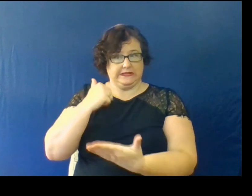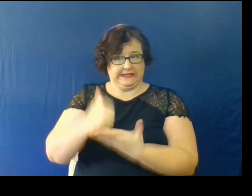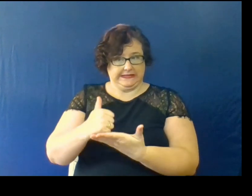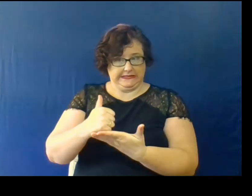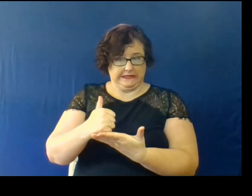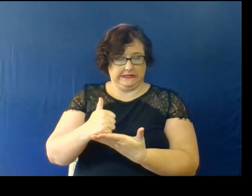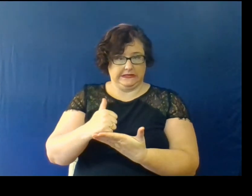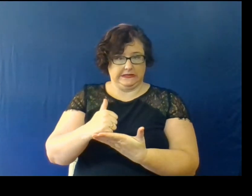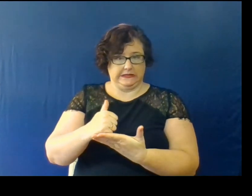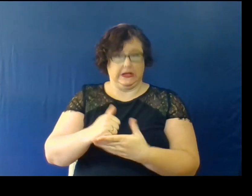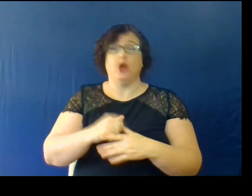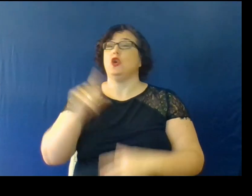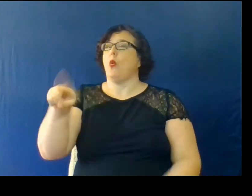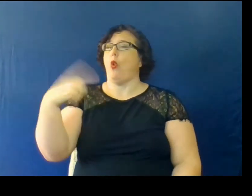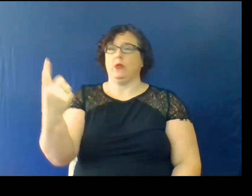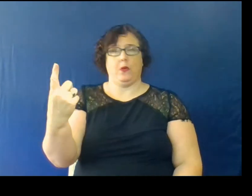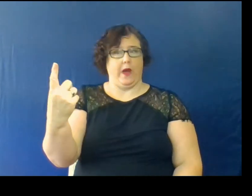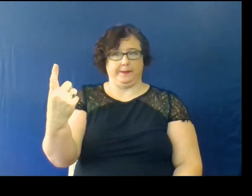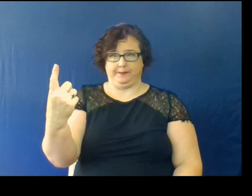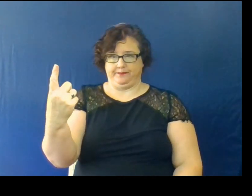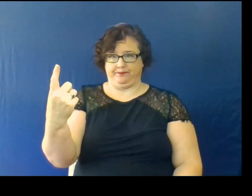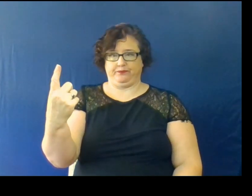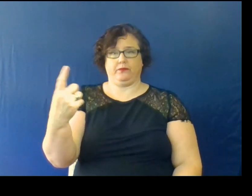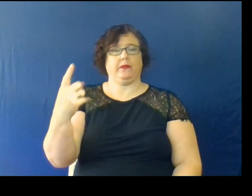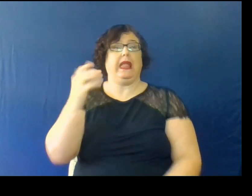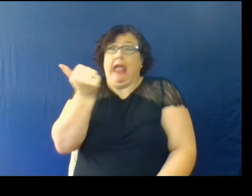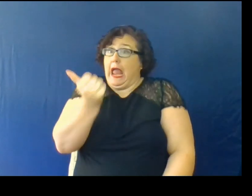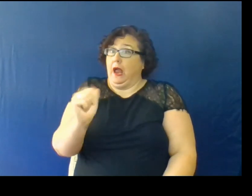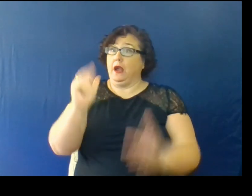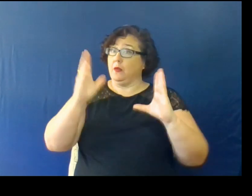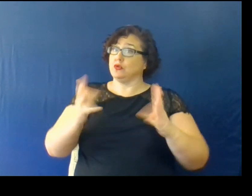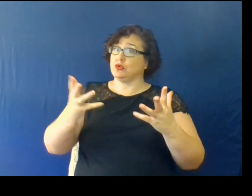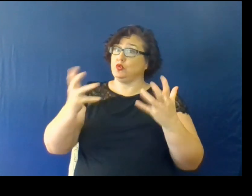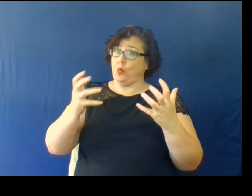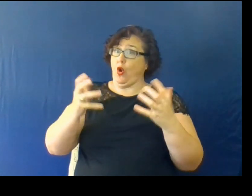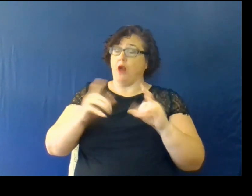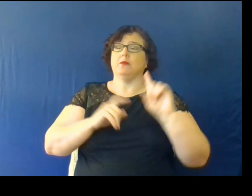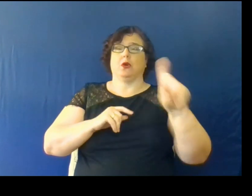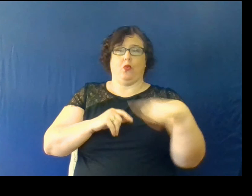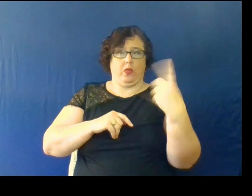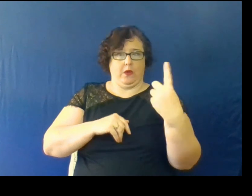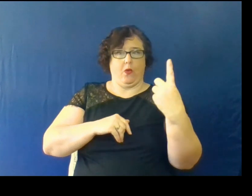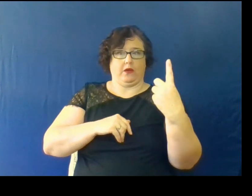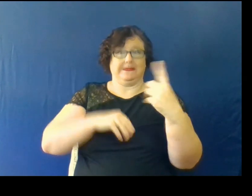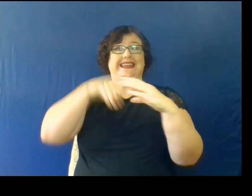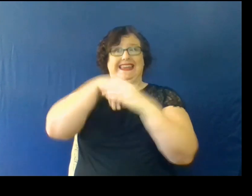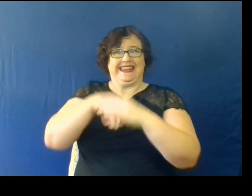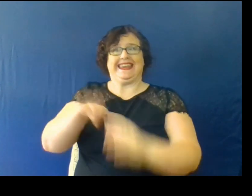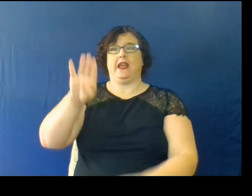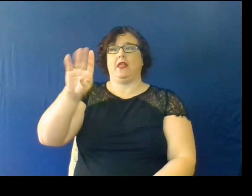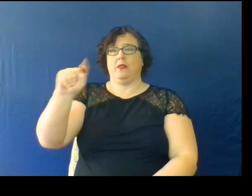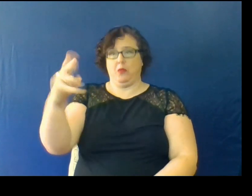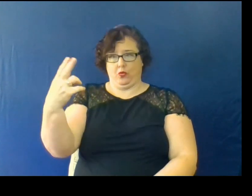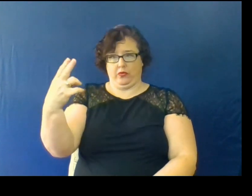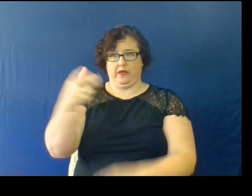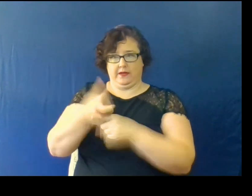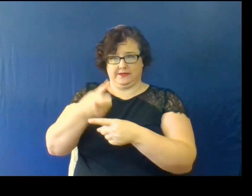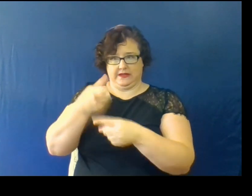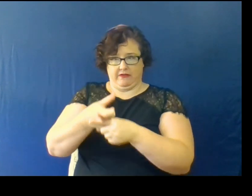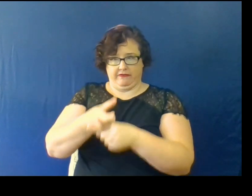No just one just one but any person you want but just one. Okay. Yeah. And we did have